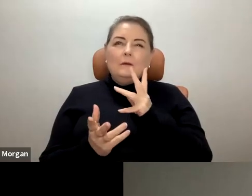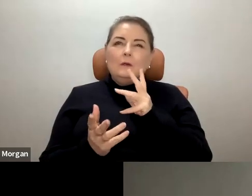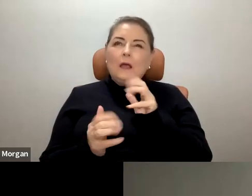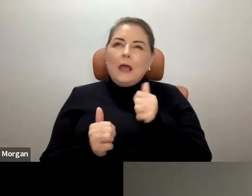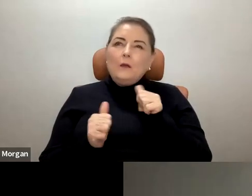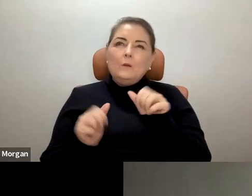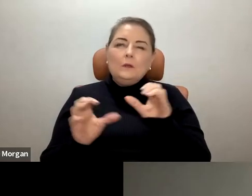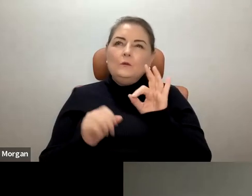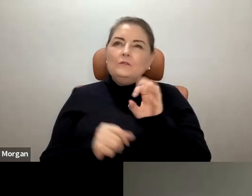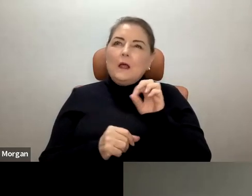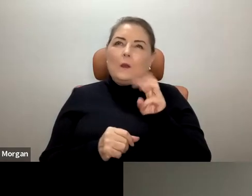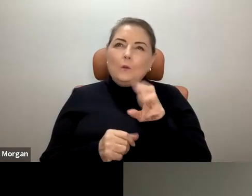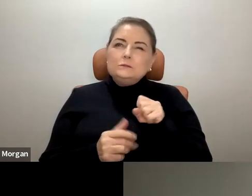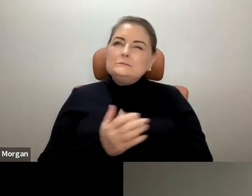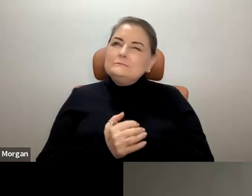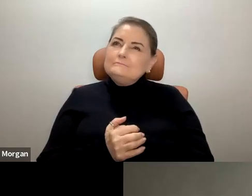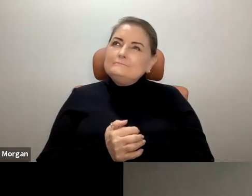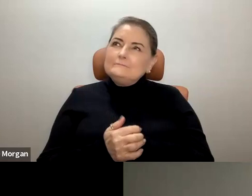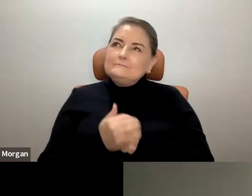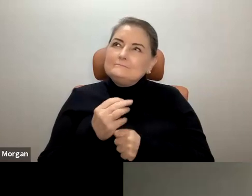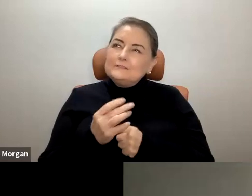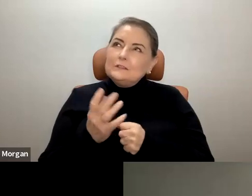fellows? And I was like, wait a minute, half, like 75% of our